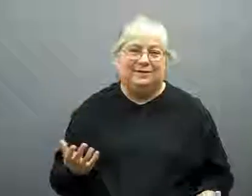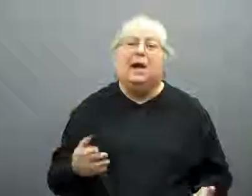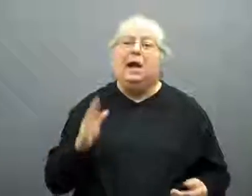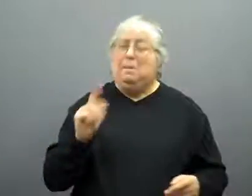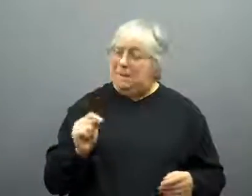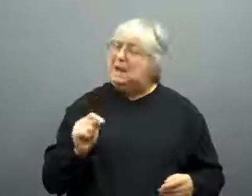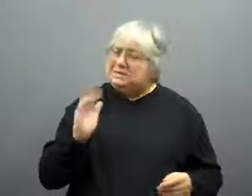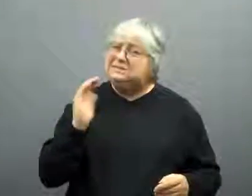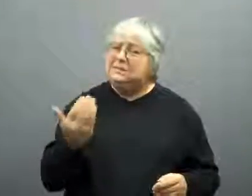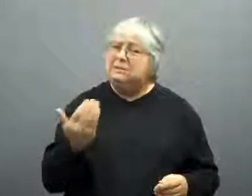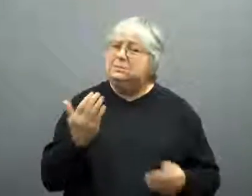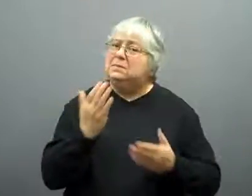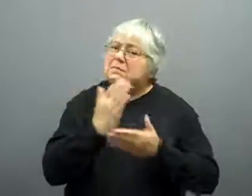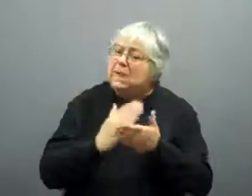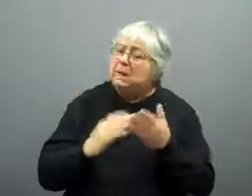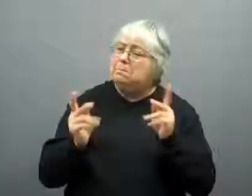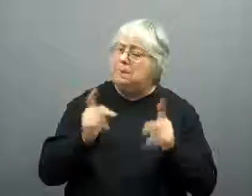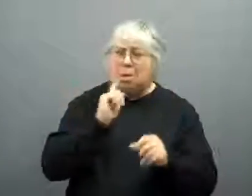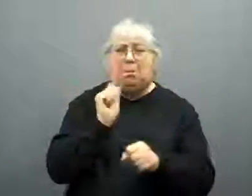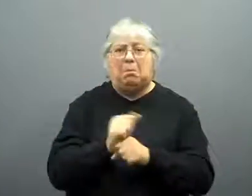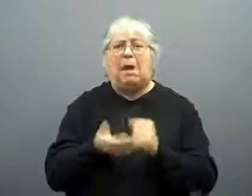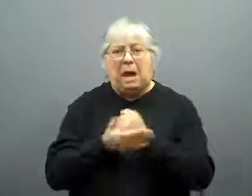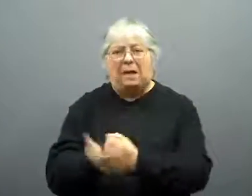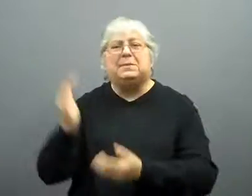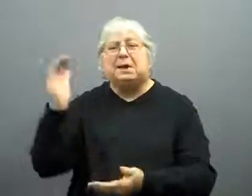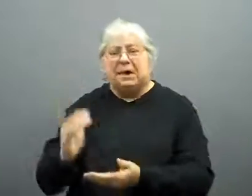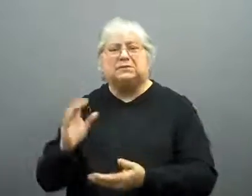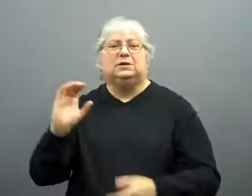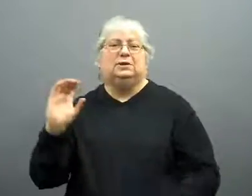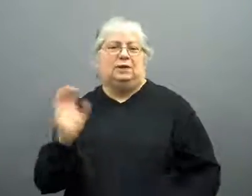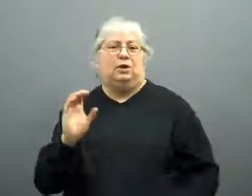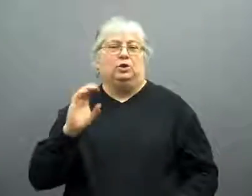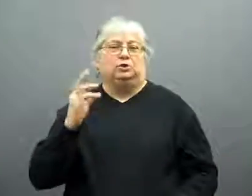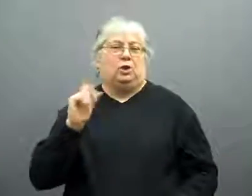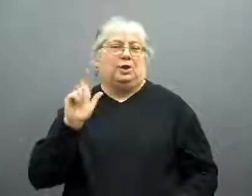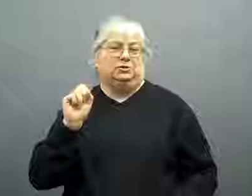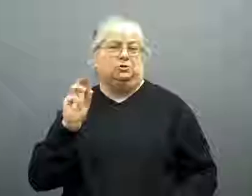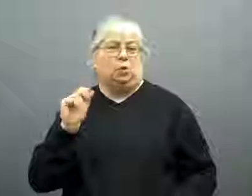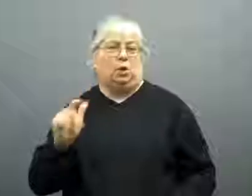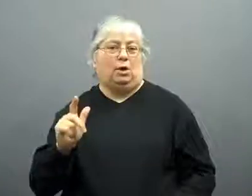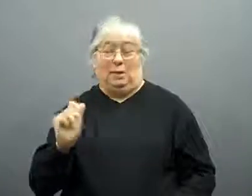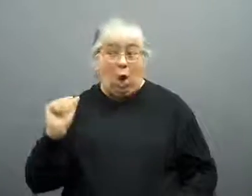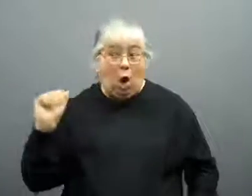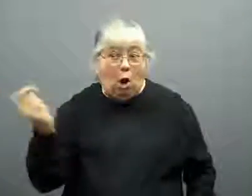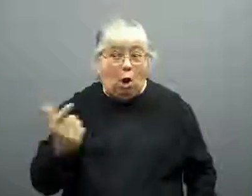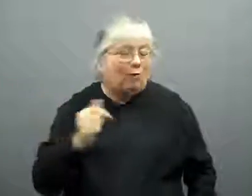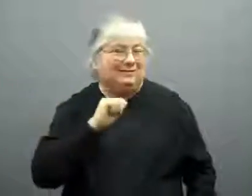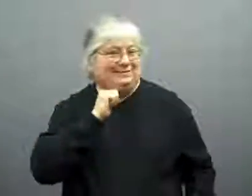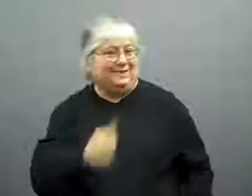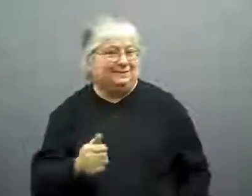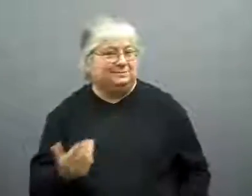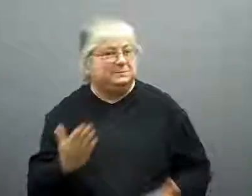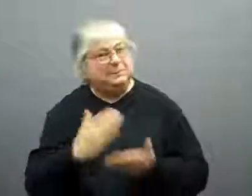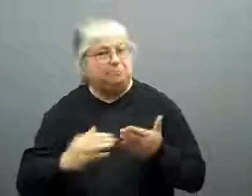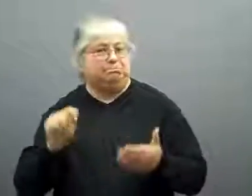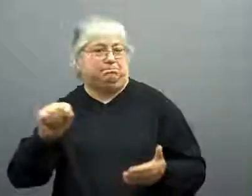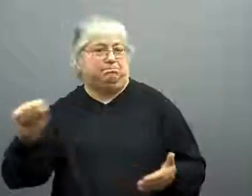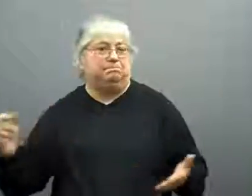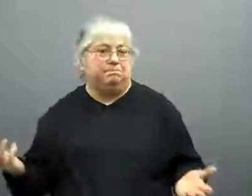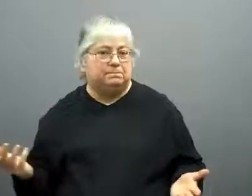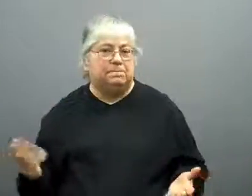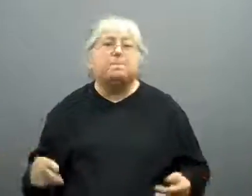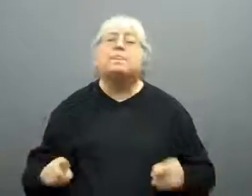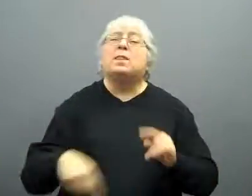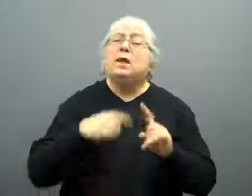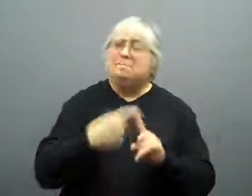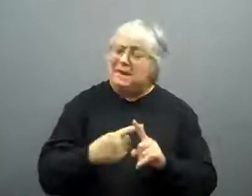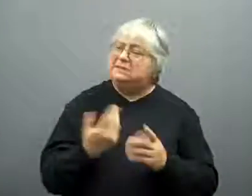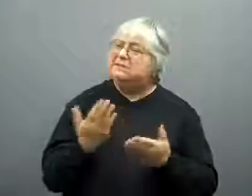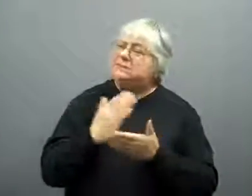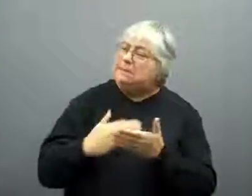It does seem to help some people reduce cholesterol levels but not for everyone.